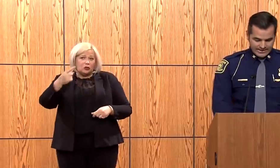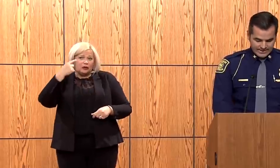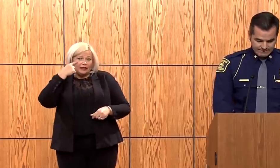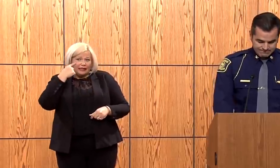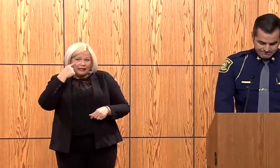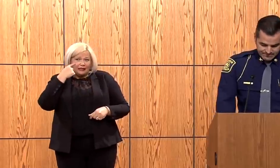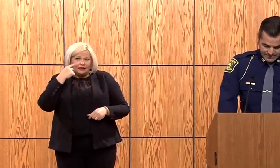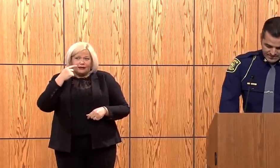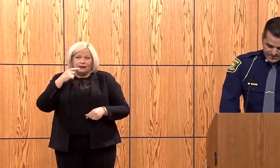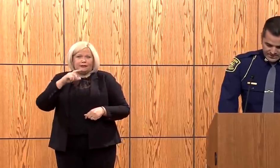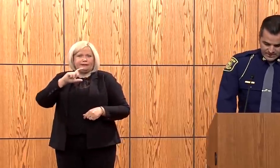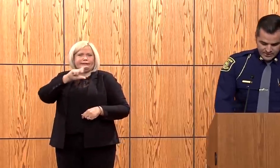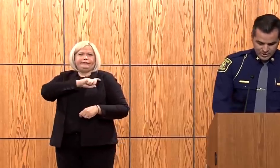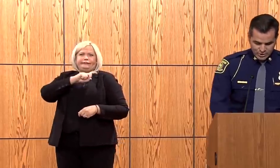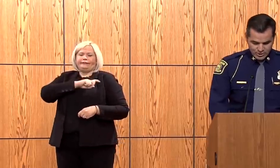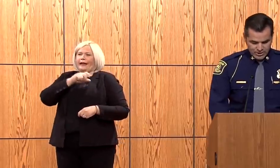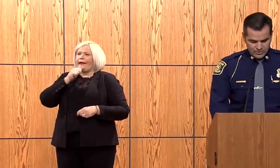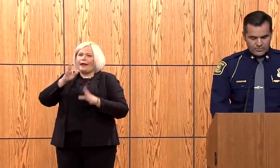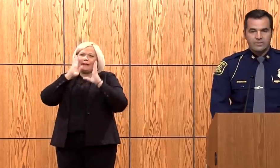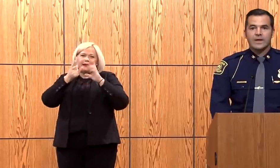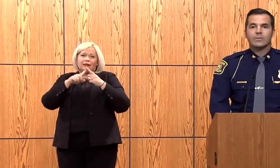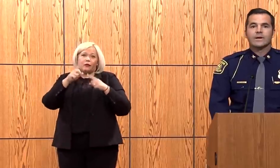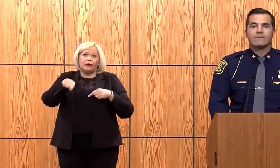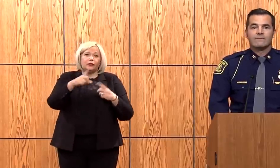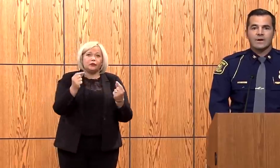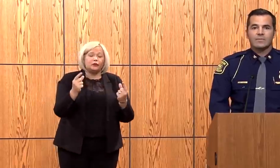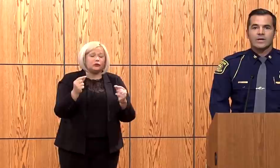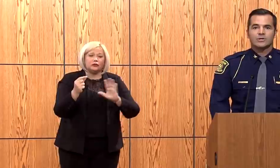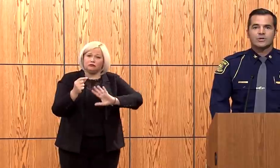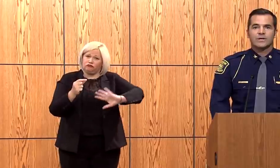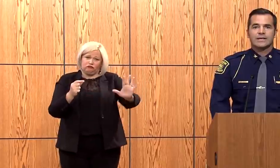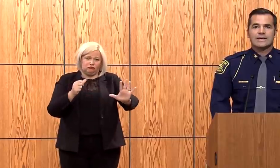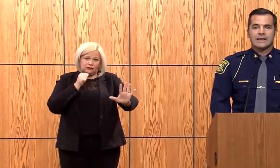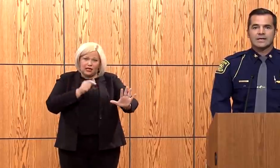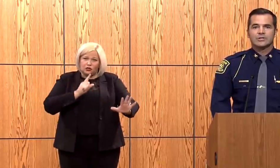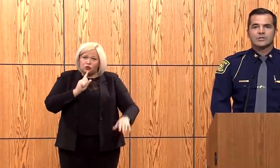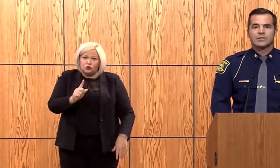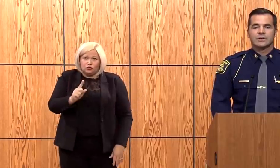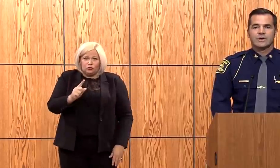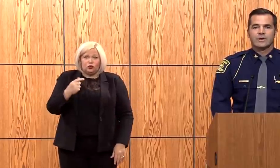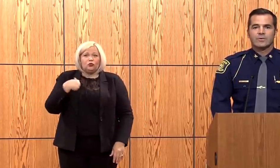LAW ENFORCEMENT STANDS UNITED. AND FOR THOSE WHO THINK THAT LAW AND FOR THOSE WHO THINK THAT LAW ENFORCEMENT IS DISTRACTED, LET